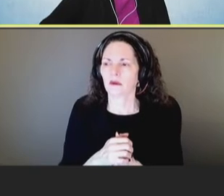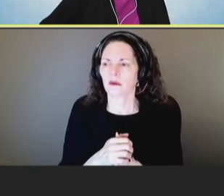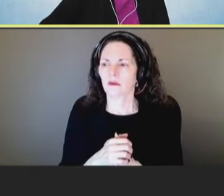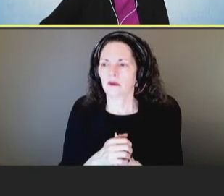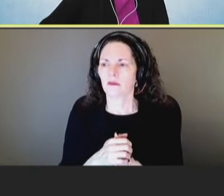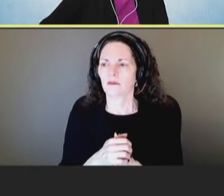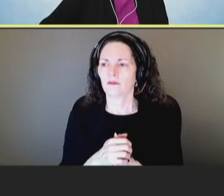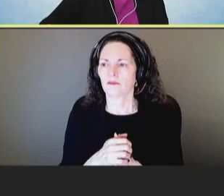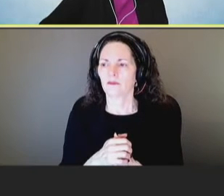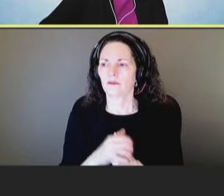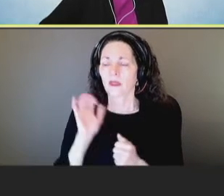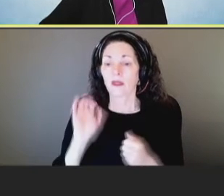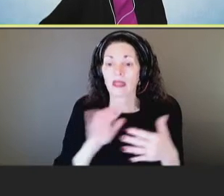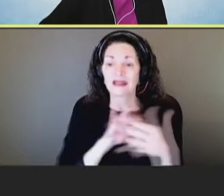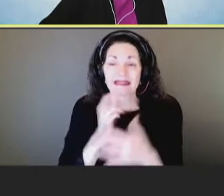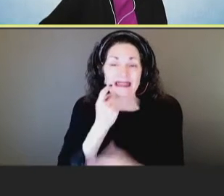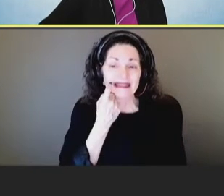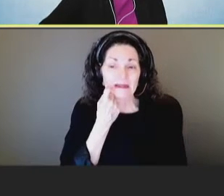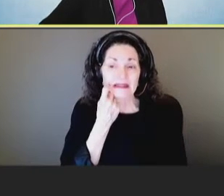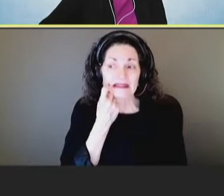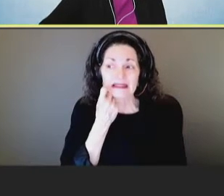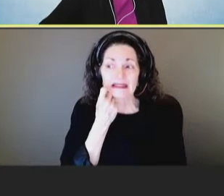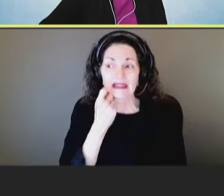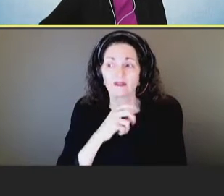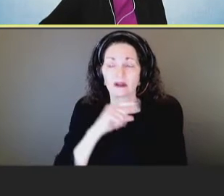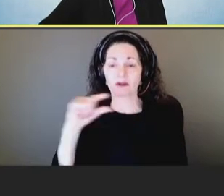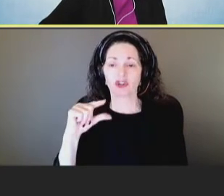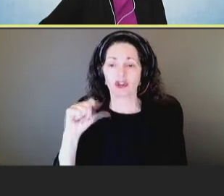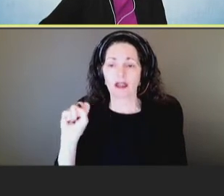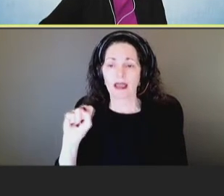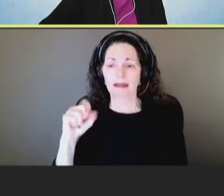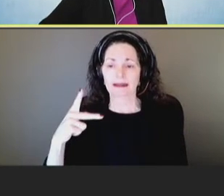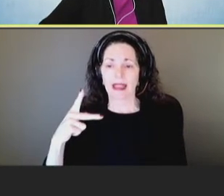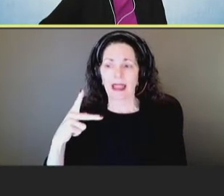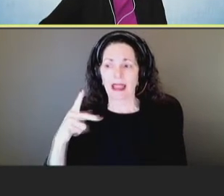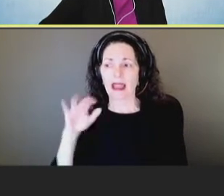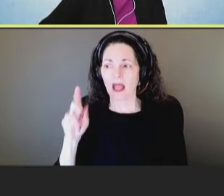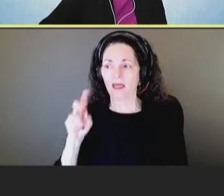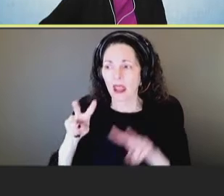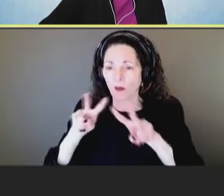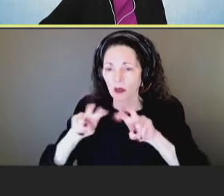This study is a more recent study. It's about -- from GSK. They were looking at their H7N9